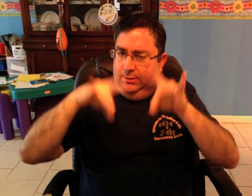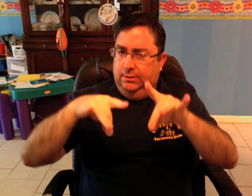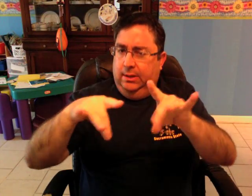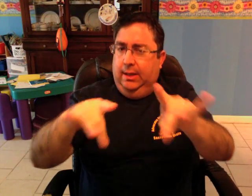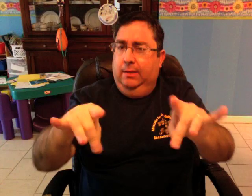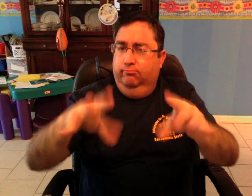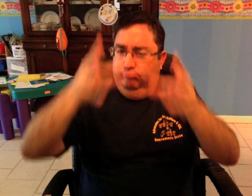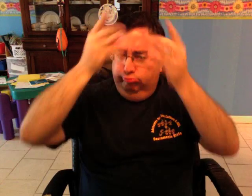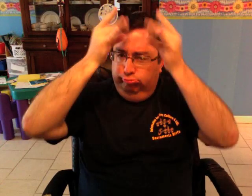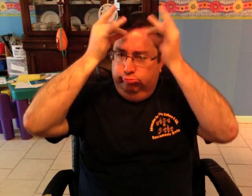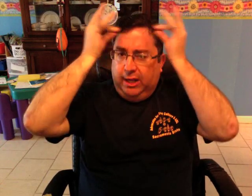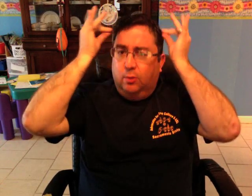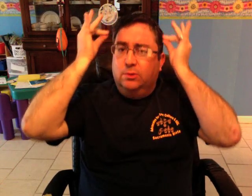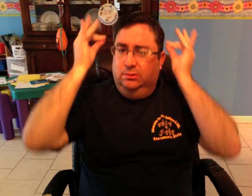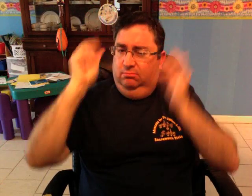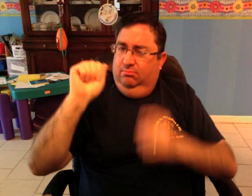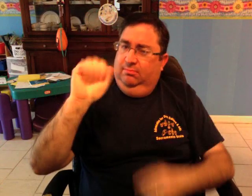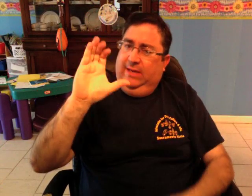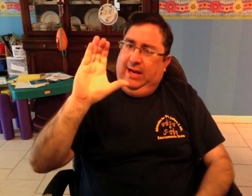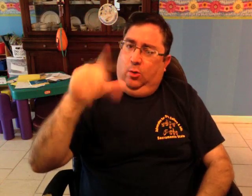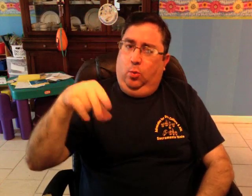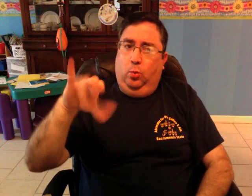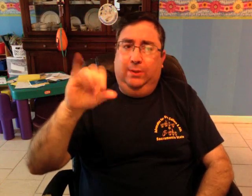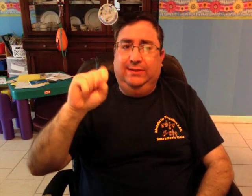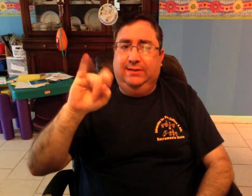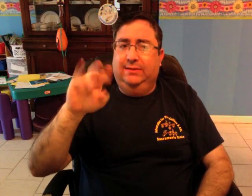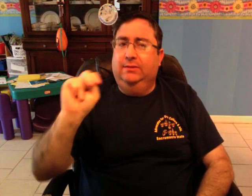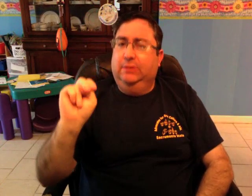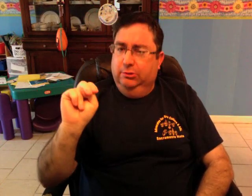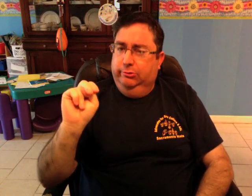In my previous vlogs, I've explained about language acquisition